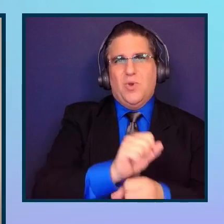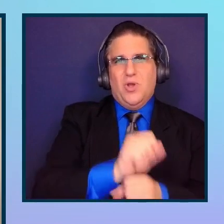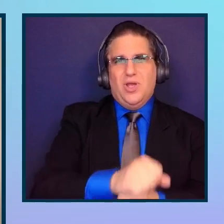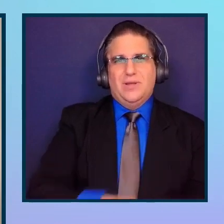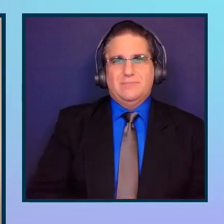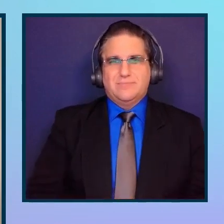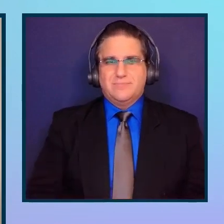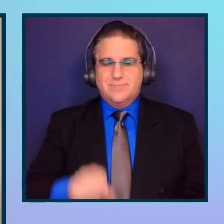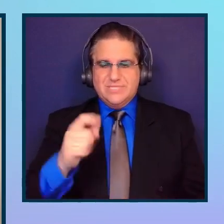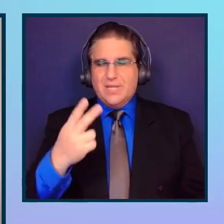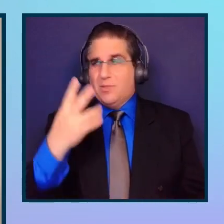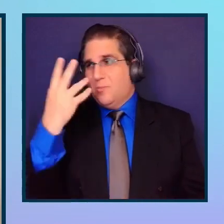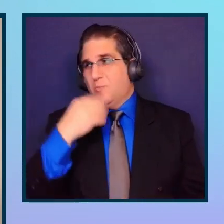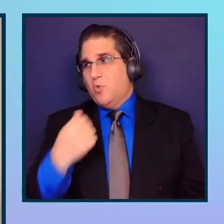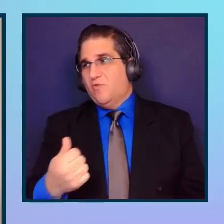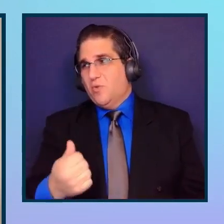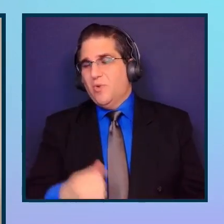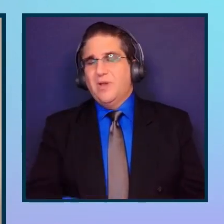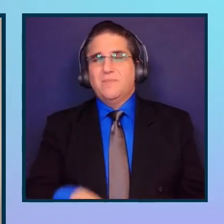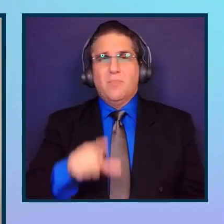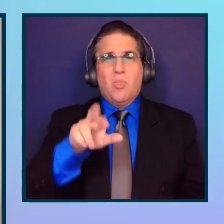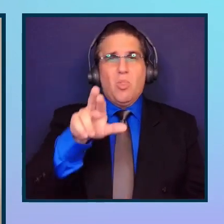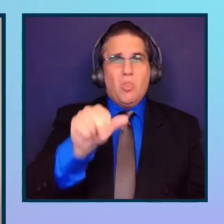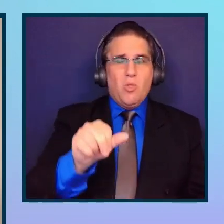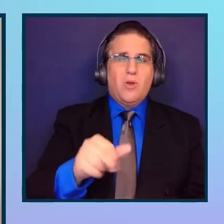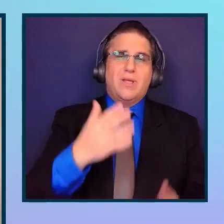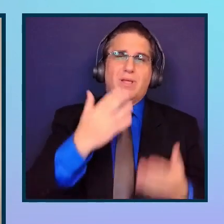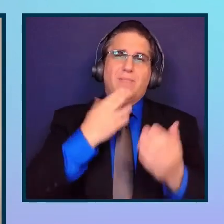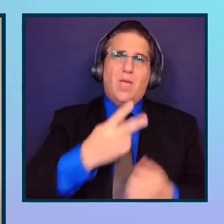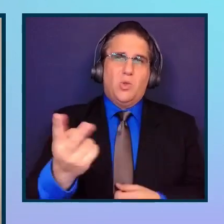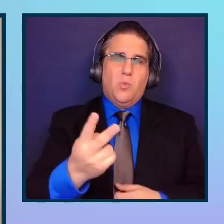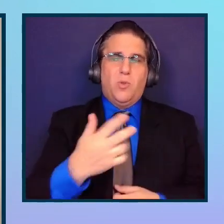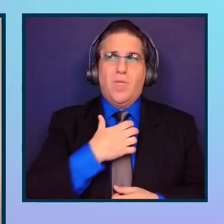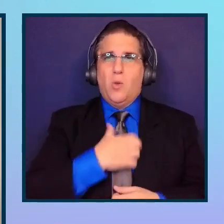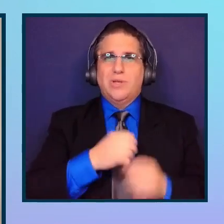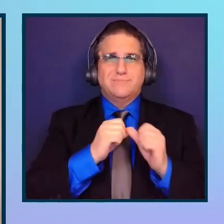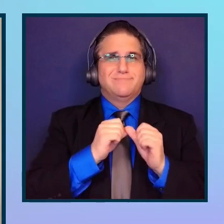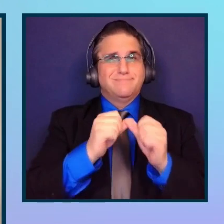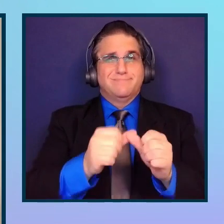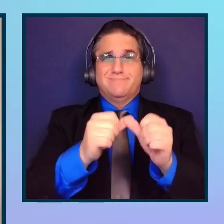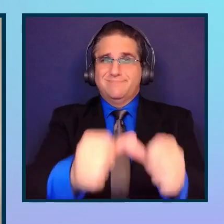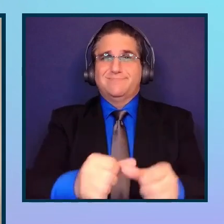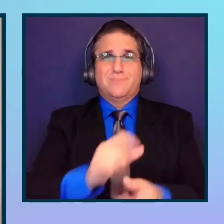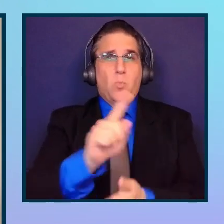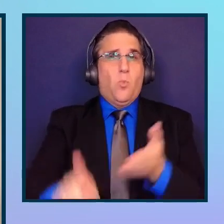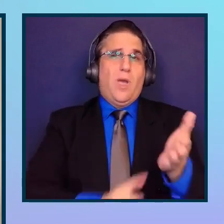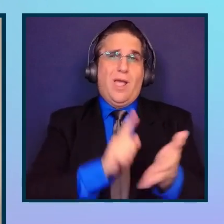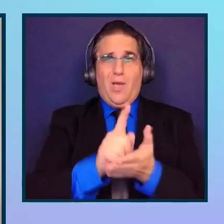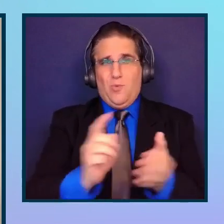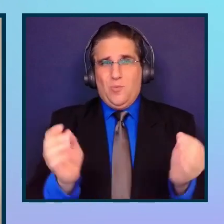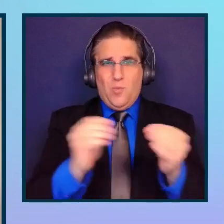Amazing, so we're at the end of our time, I know we could have probably done this for at least another hour, but I just wanna thank you,